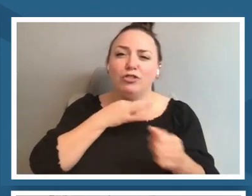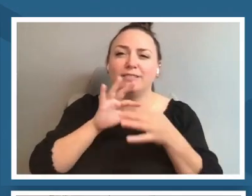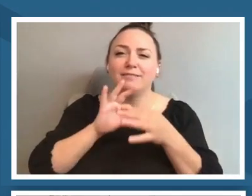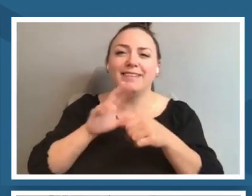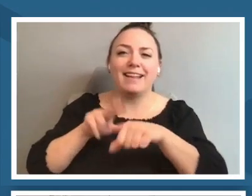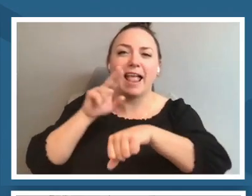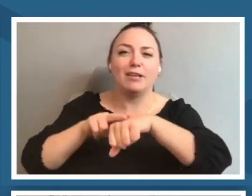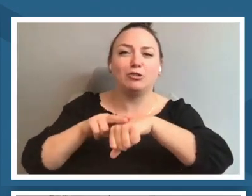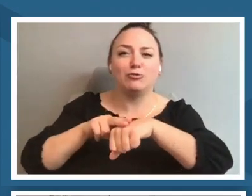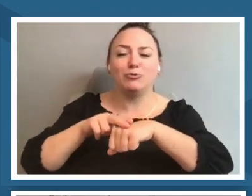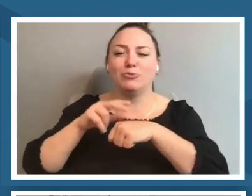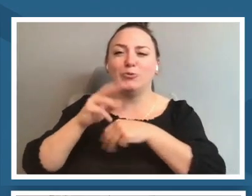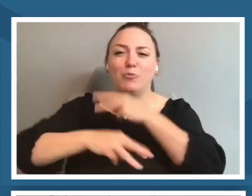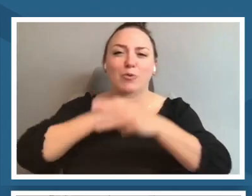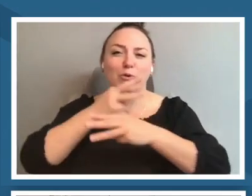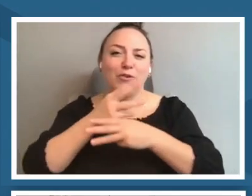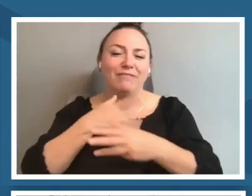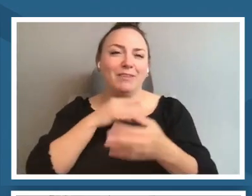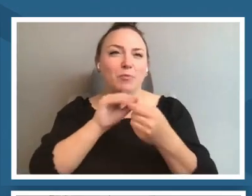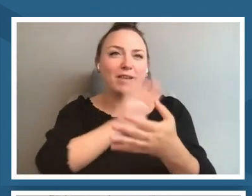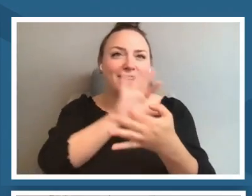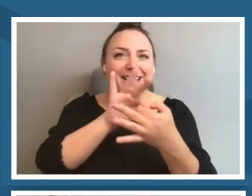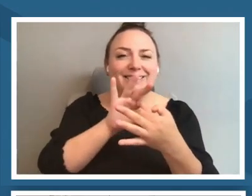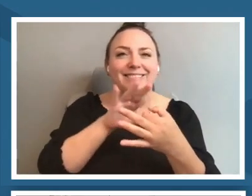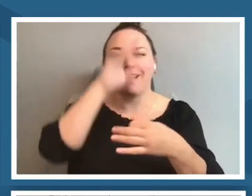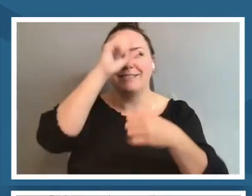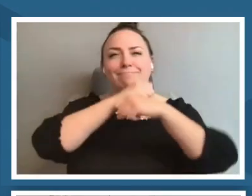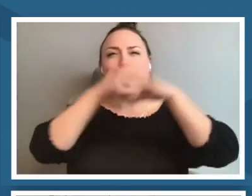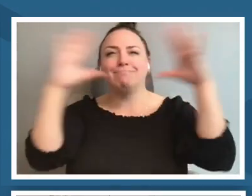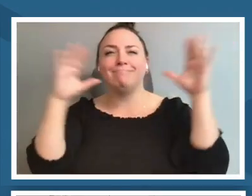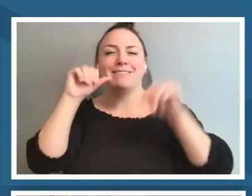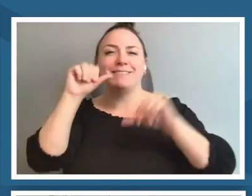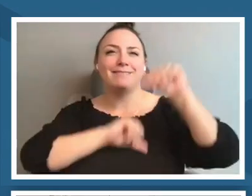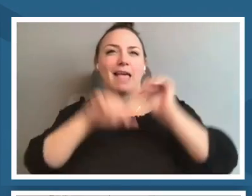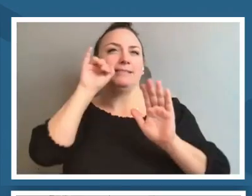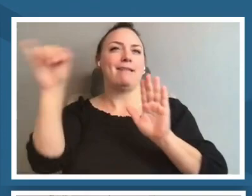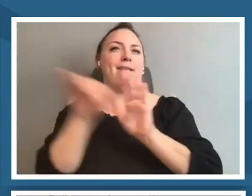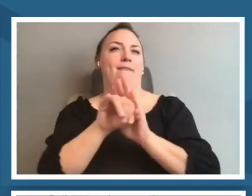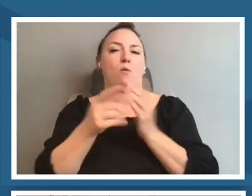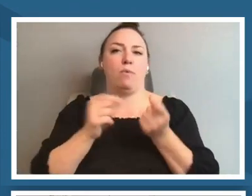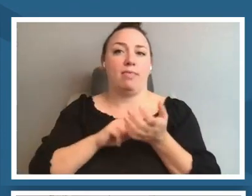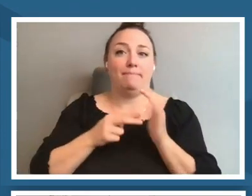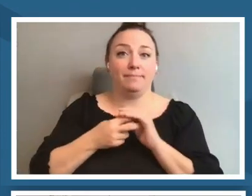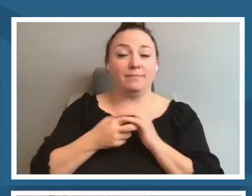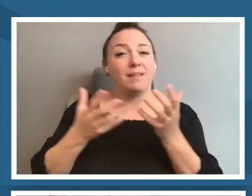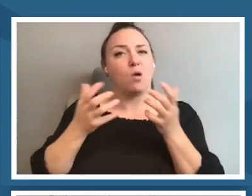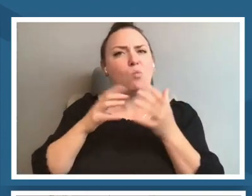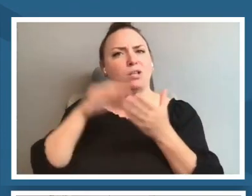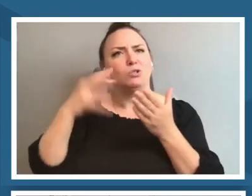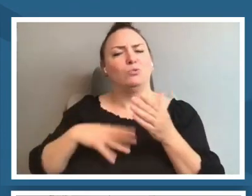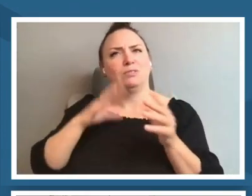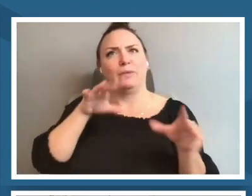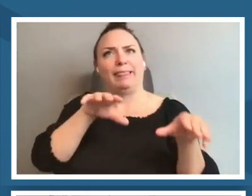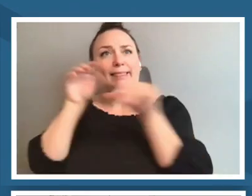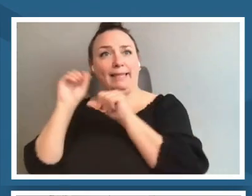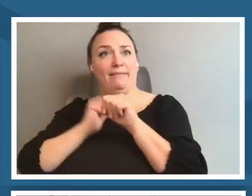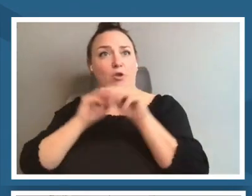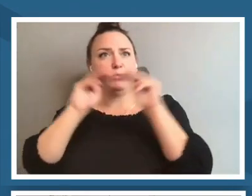the natural world and expand their science identity and what that means we want people to walk away thinking i can